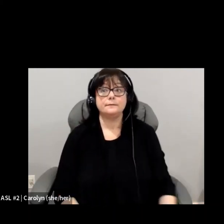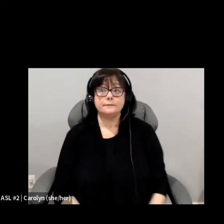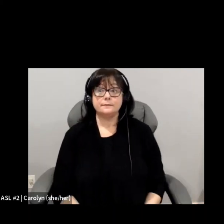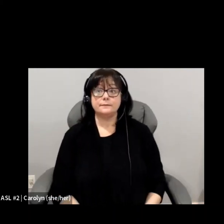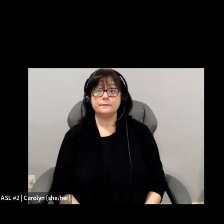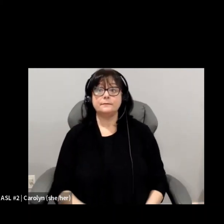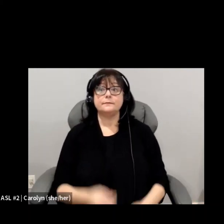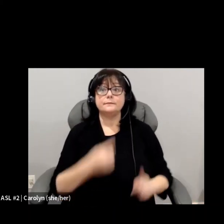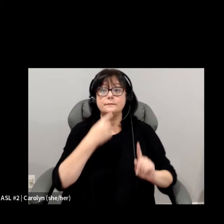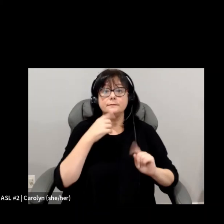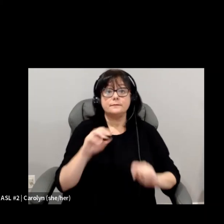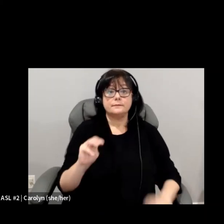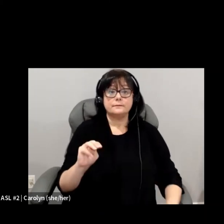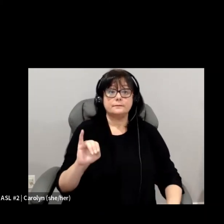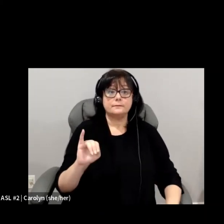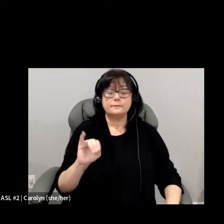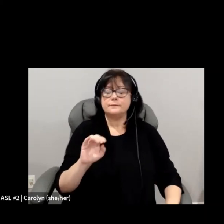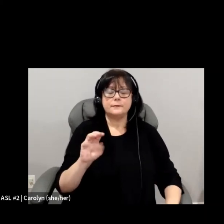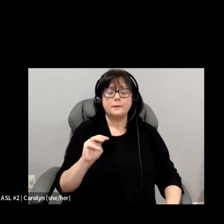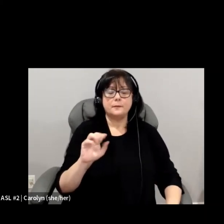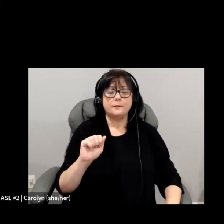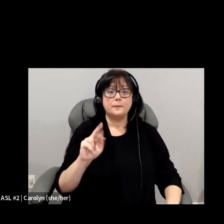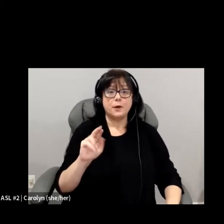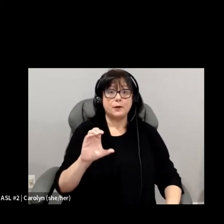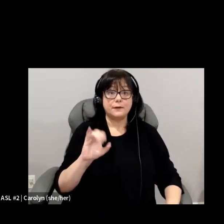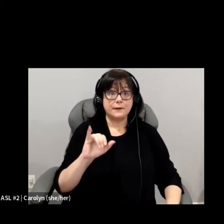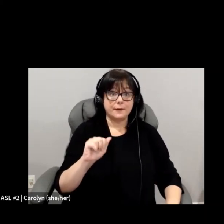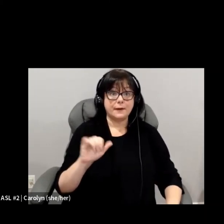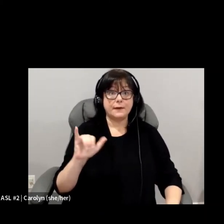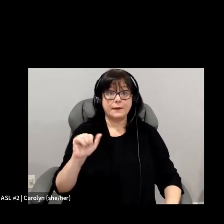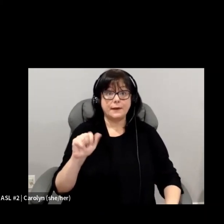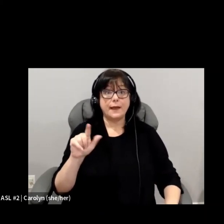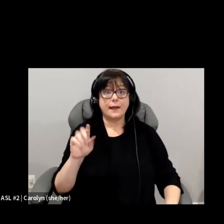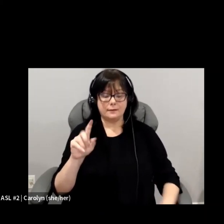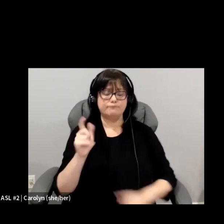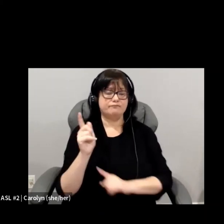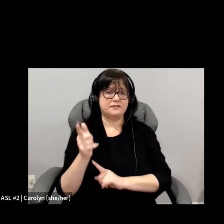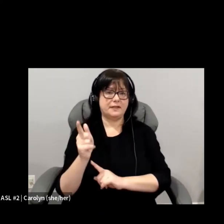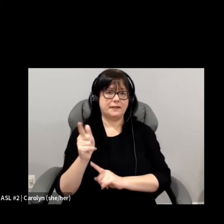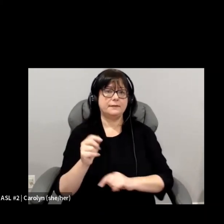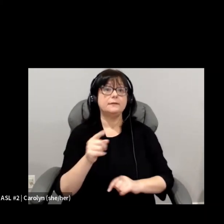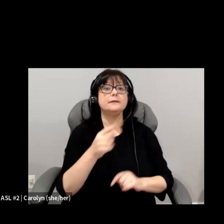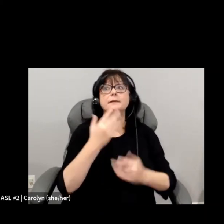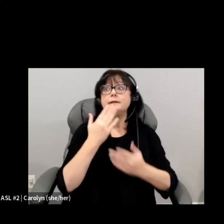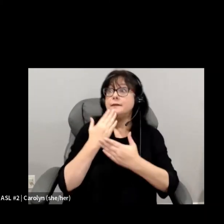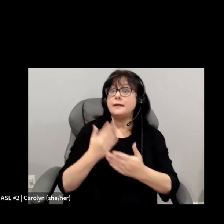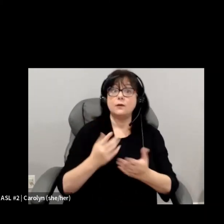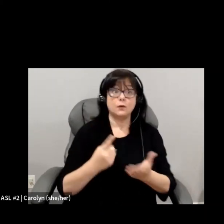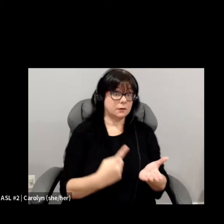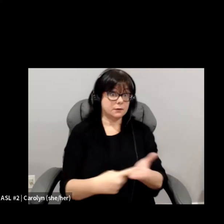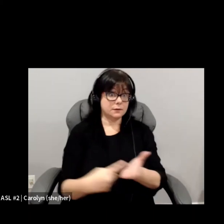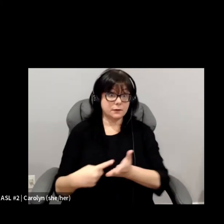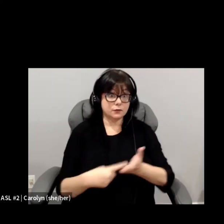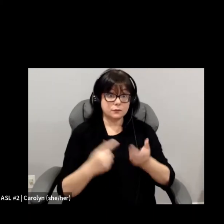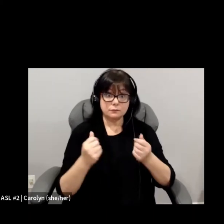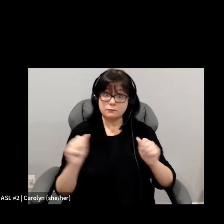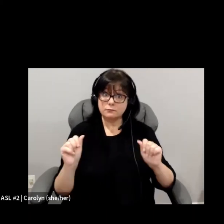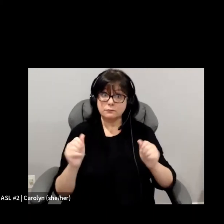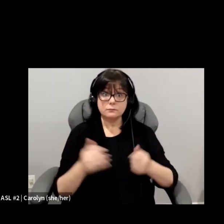MARCY YALE SECONDS THE MOTION. Laura Upans : THANK YOU. IS THERE ANY DISCUSSION?